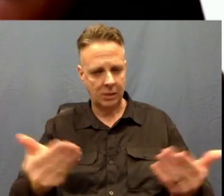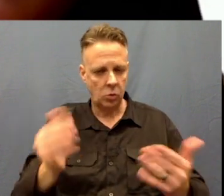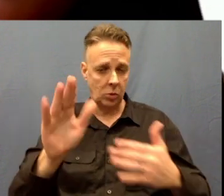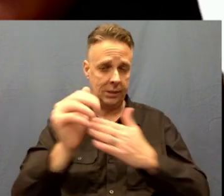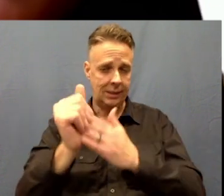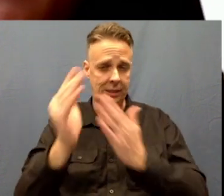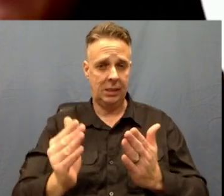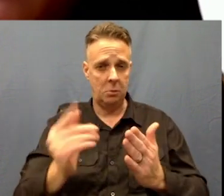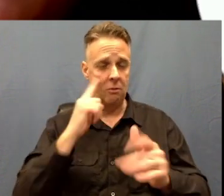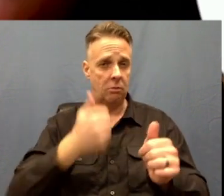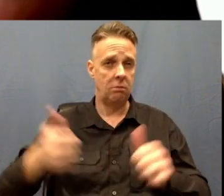LEADERSHIP AT THE FEDERAL LEVEL REPRESENTING US HERE IN OREGON.